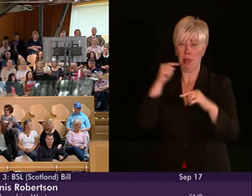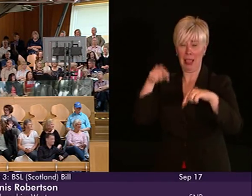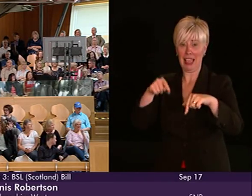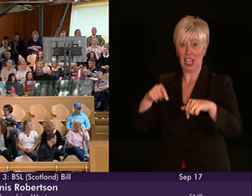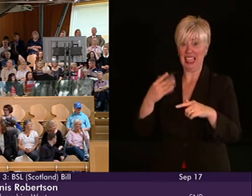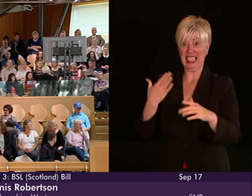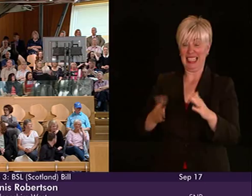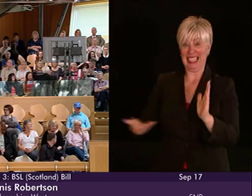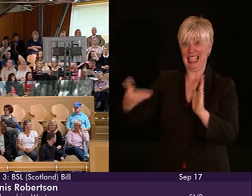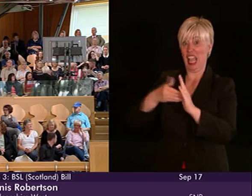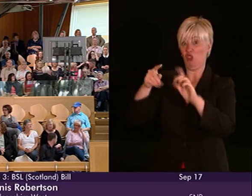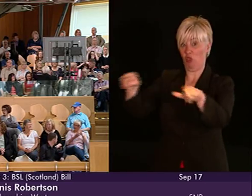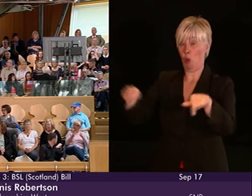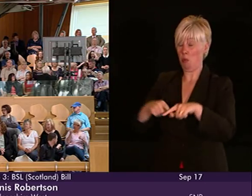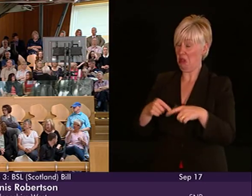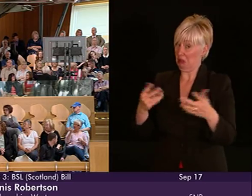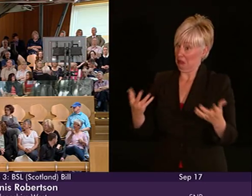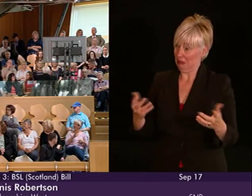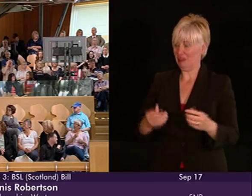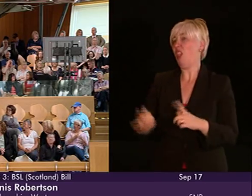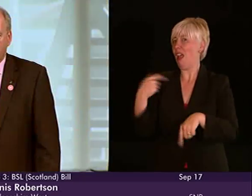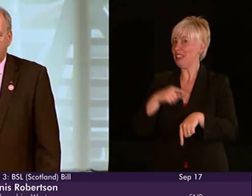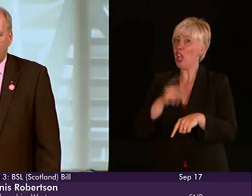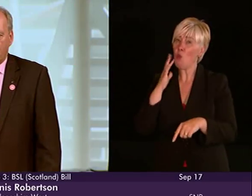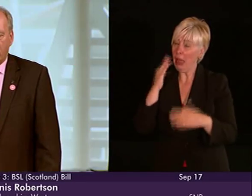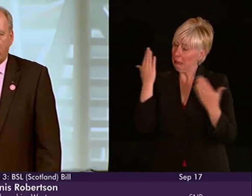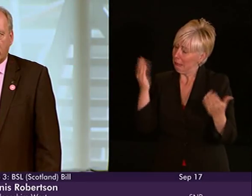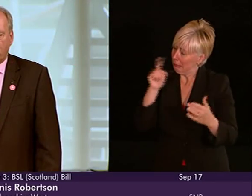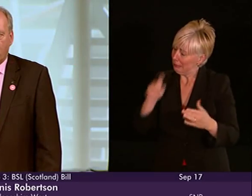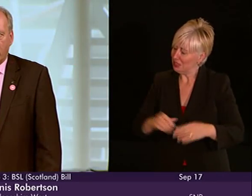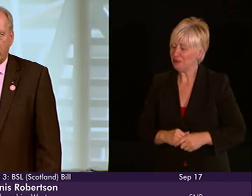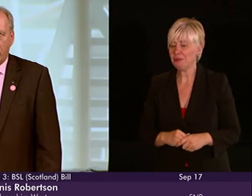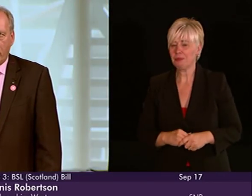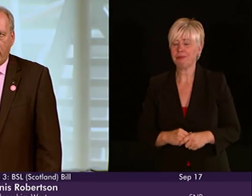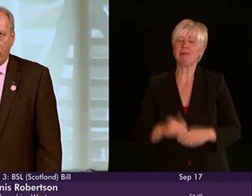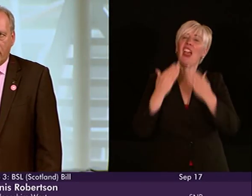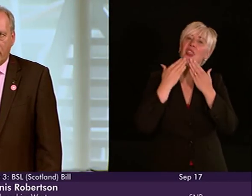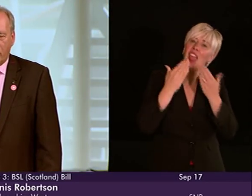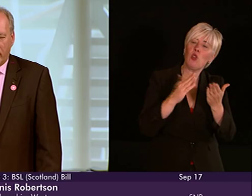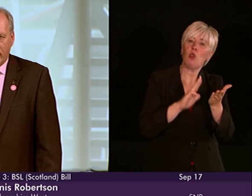It gives me great pleasure to thank Mark Griffin for introducing the bill. Rhoda Grant described